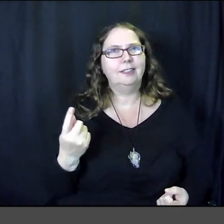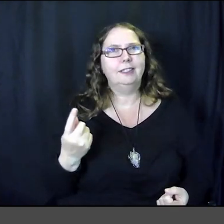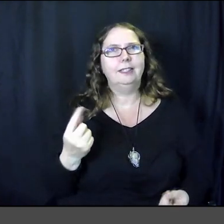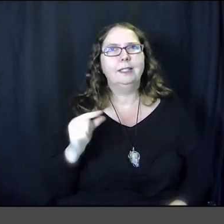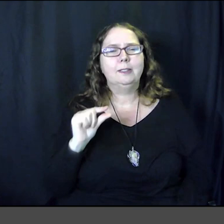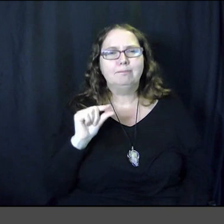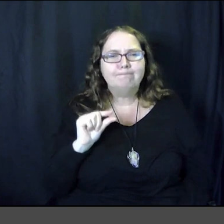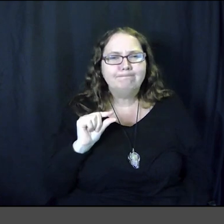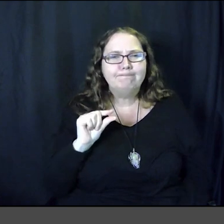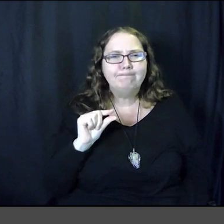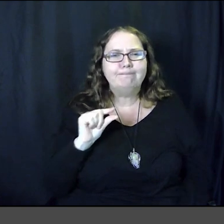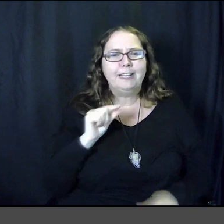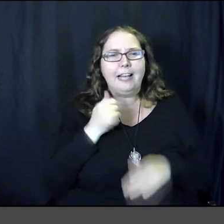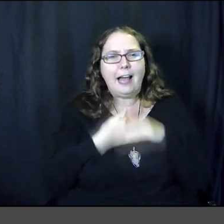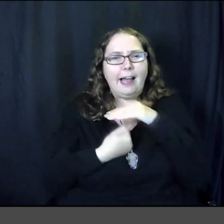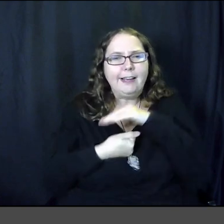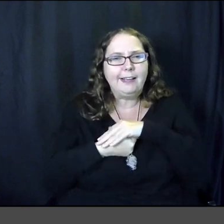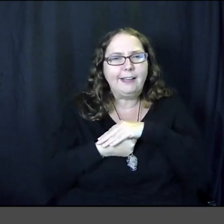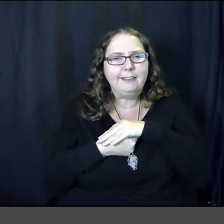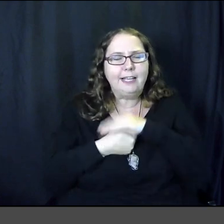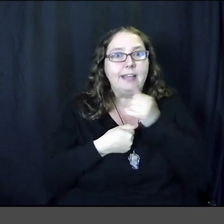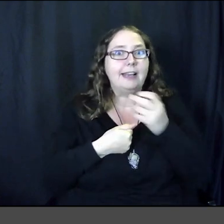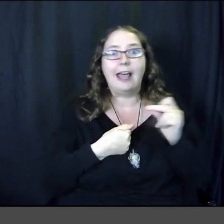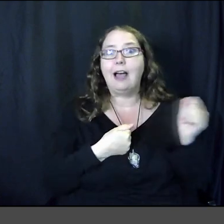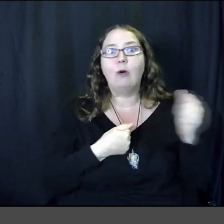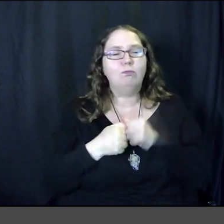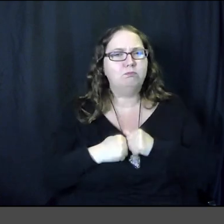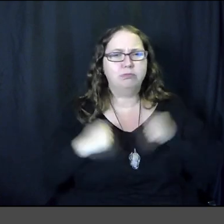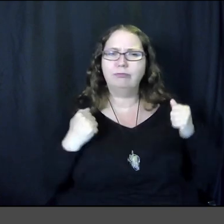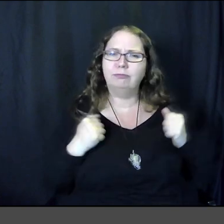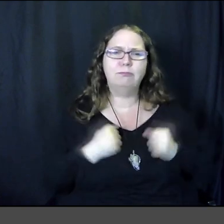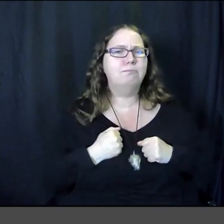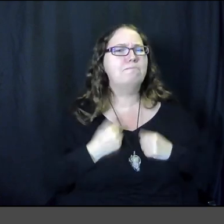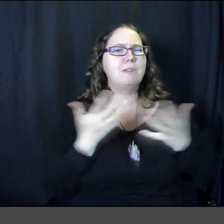BUT ALL OF A SUDDEN WE TEAR IT OPEN AND WE'RE HERE COLLECTIVELY